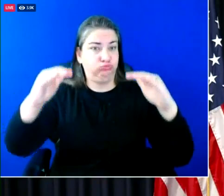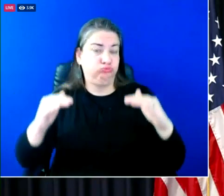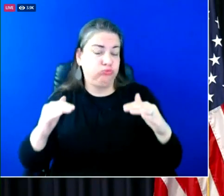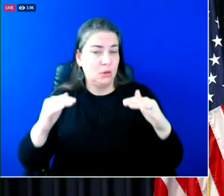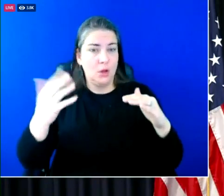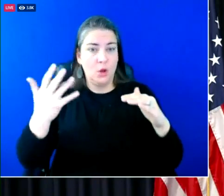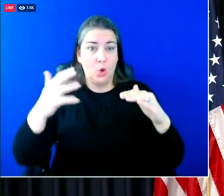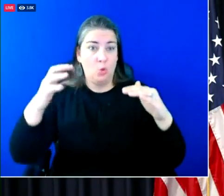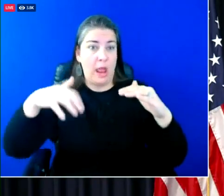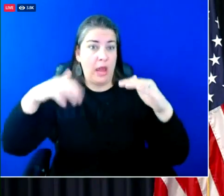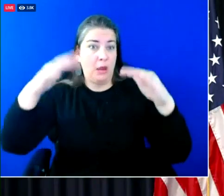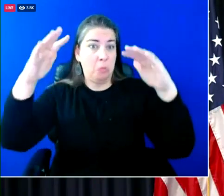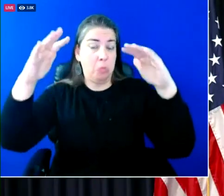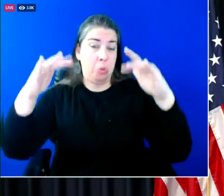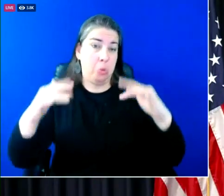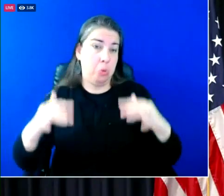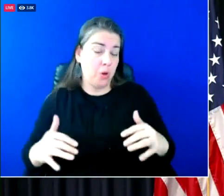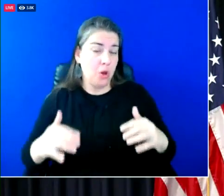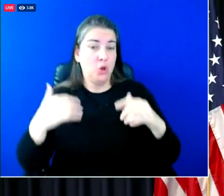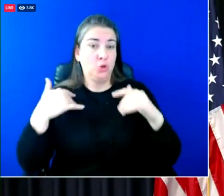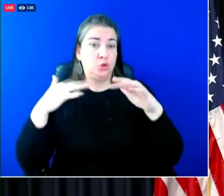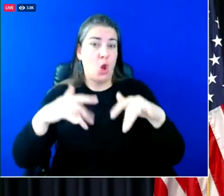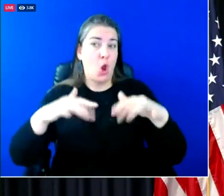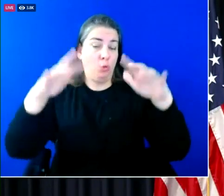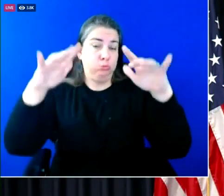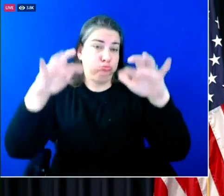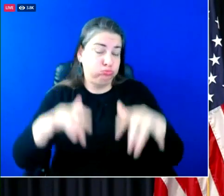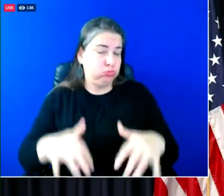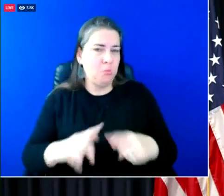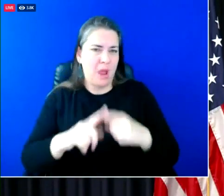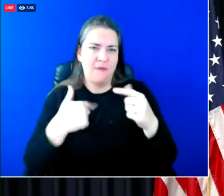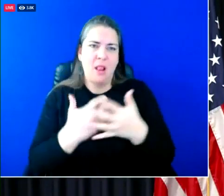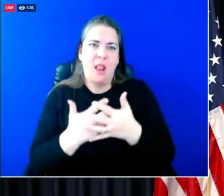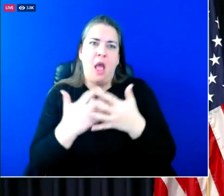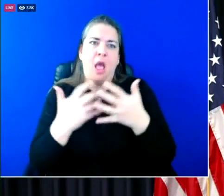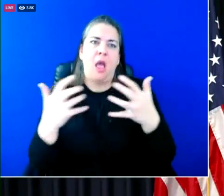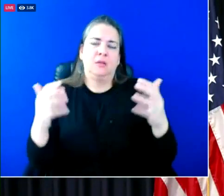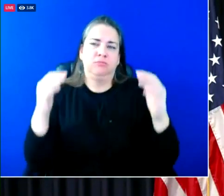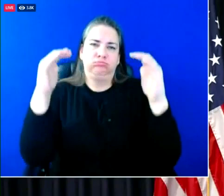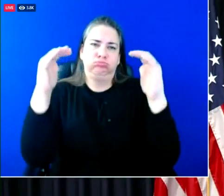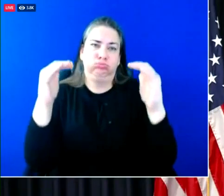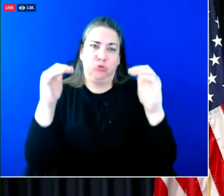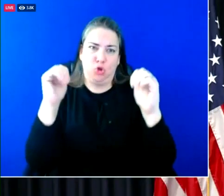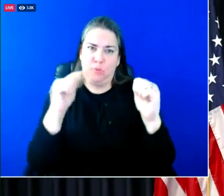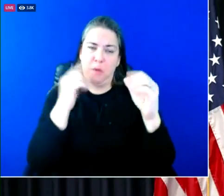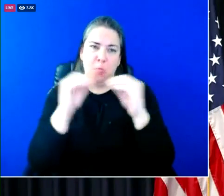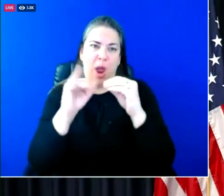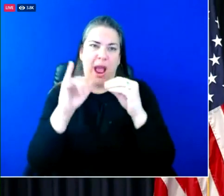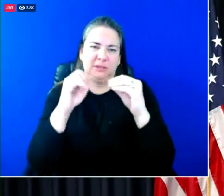in those particular circumstances with a worsening effects. I don't think this